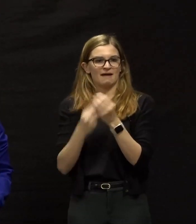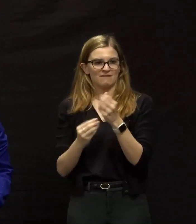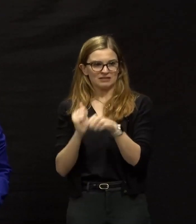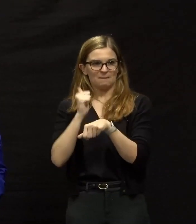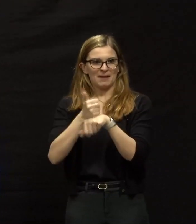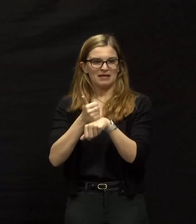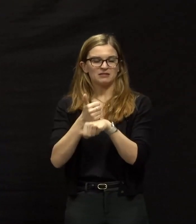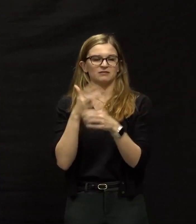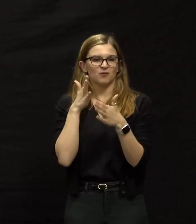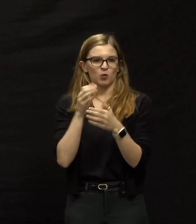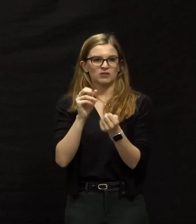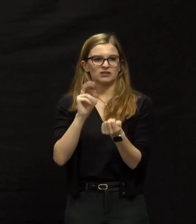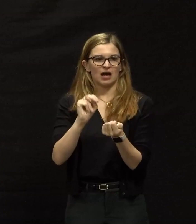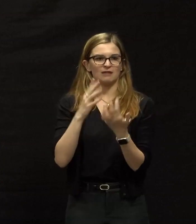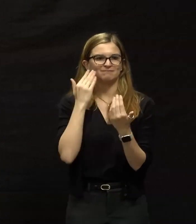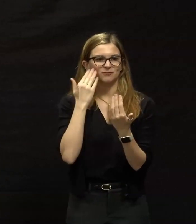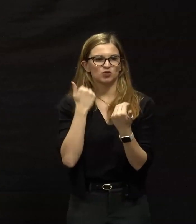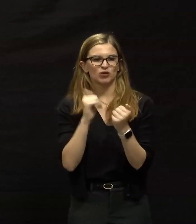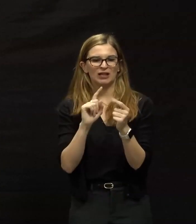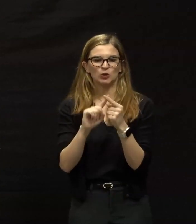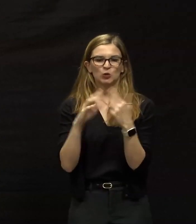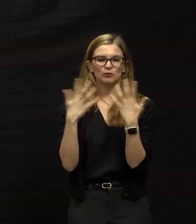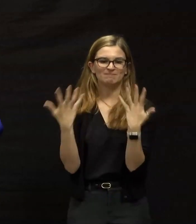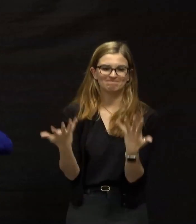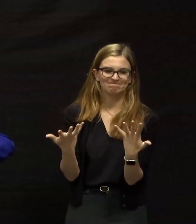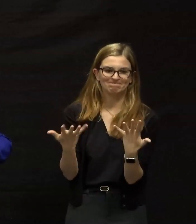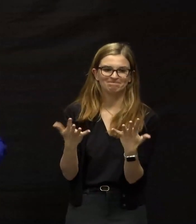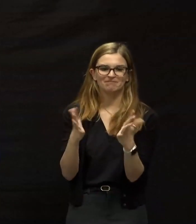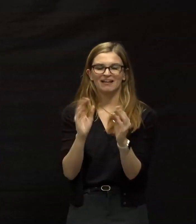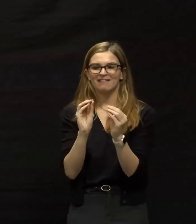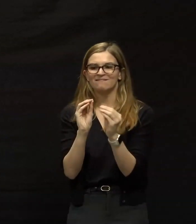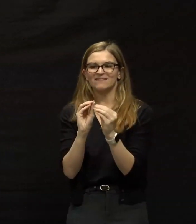because, you know, it's deficit based.